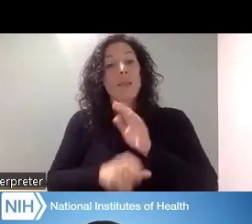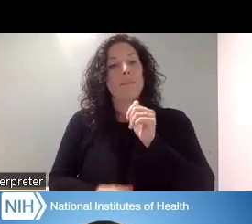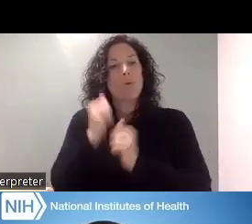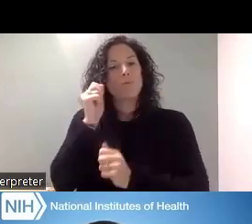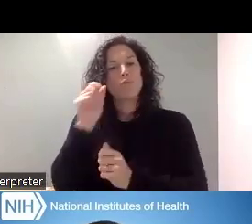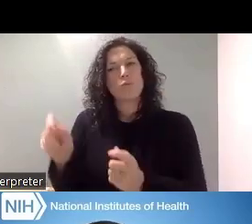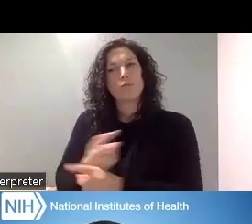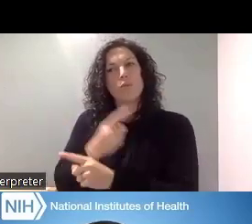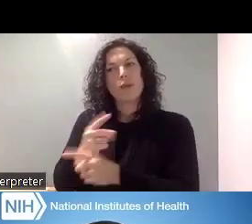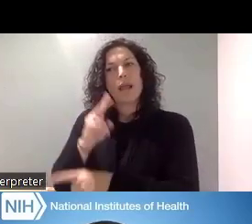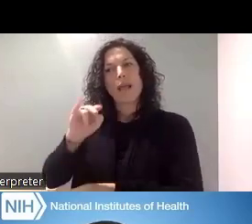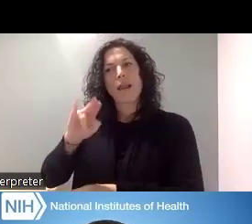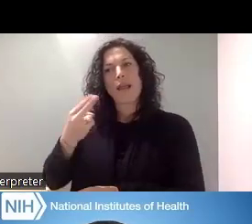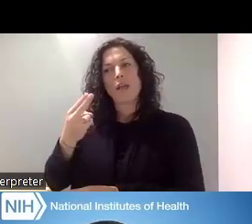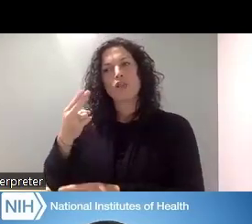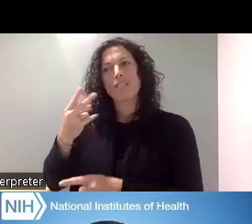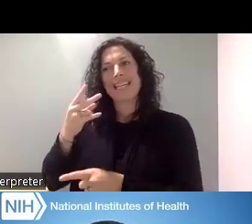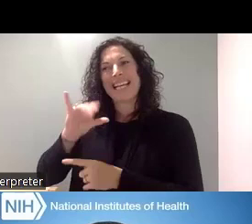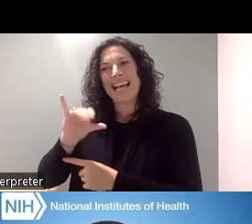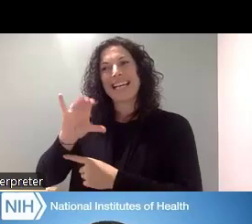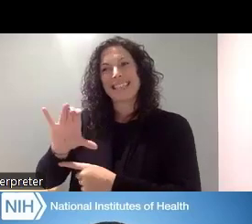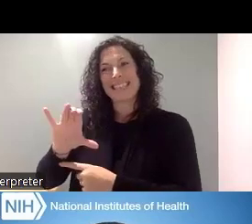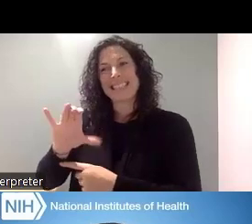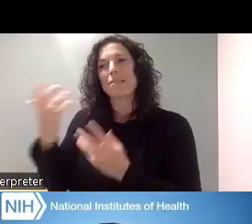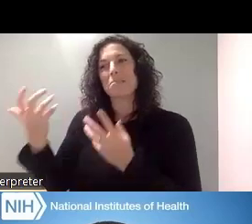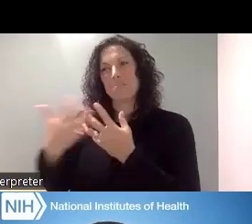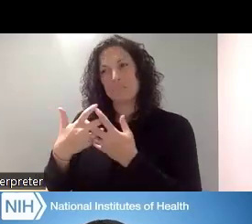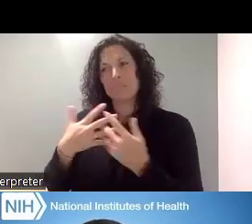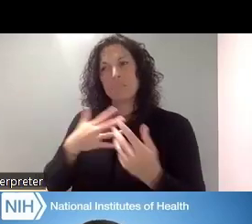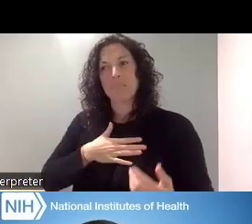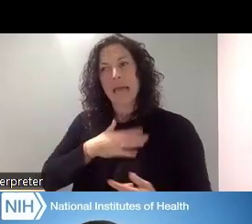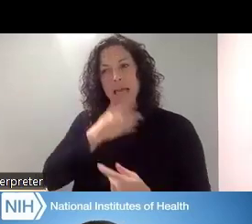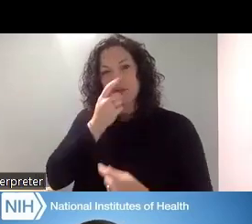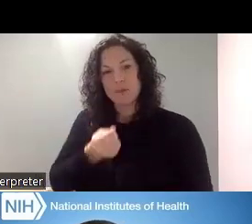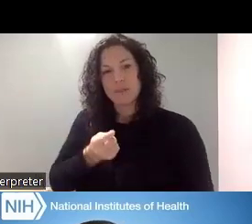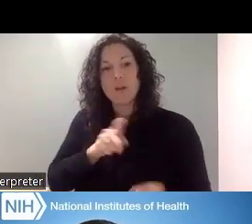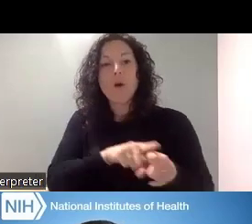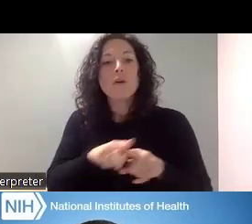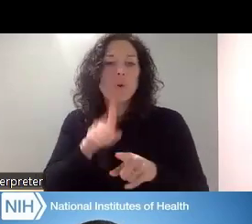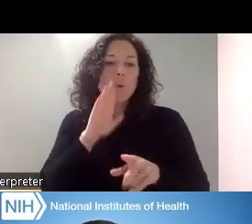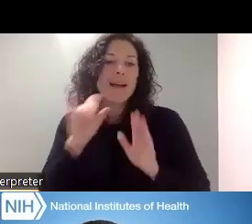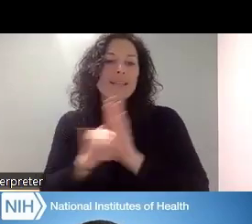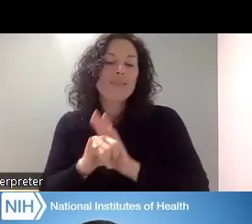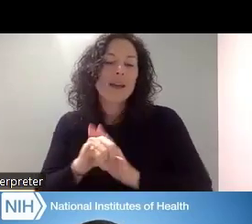and the most appropriate program staff such as myself. So speaking of program staff,